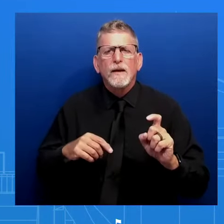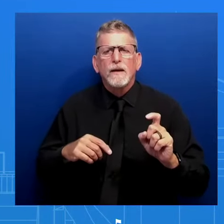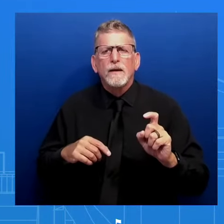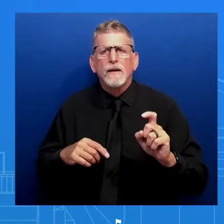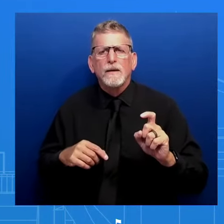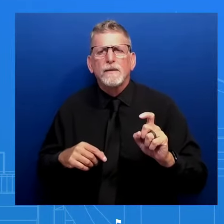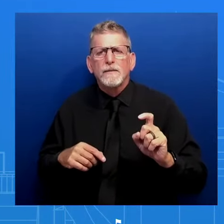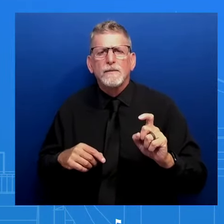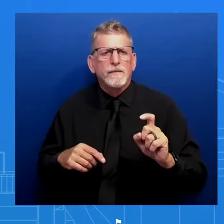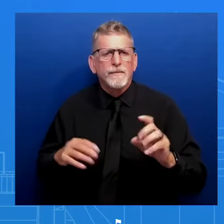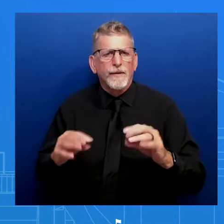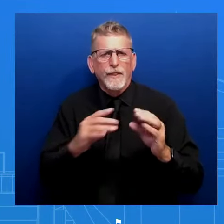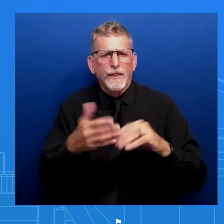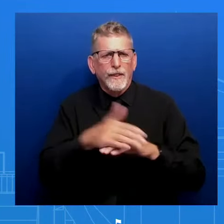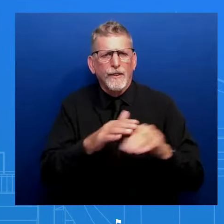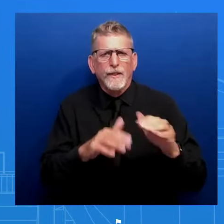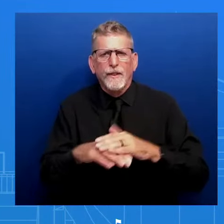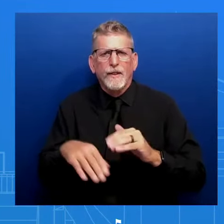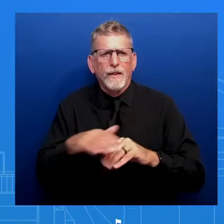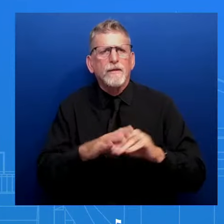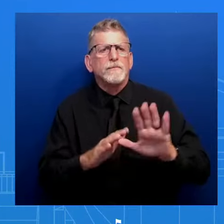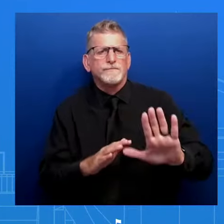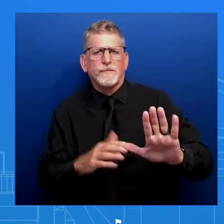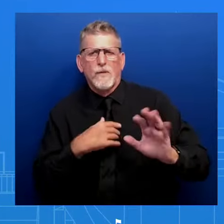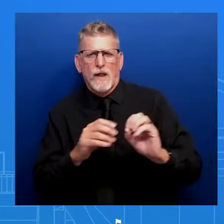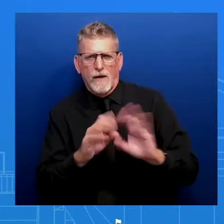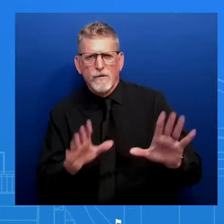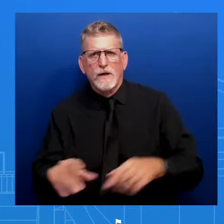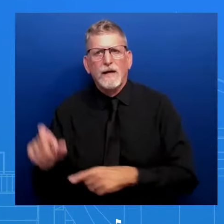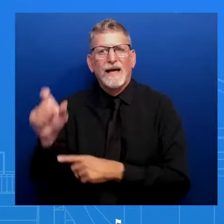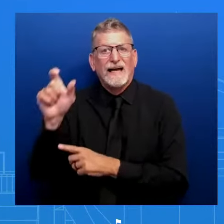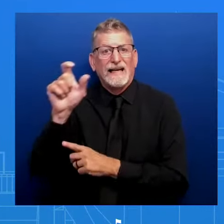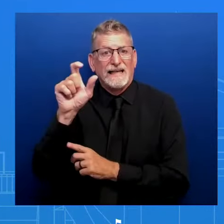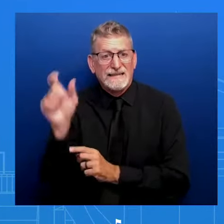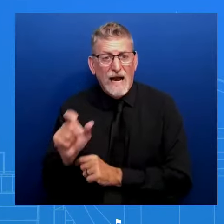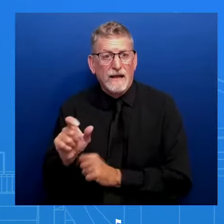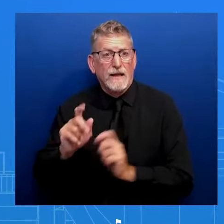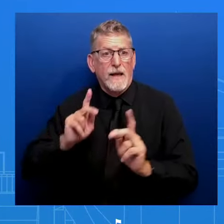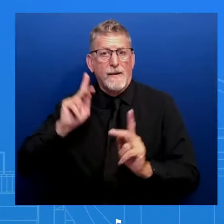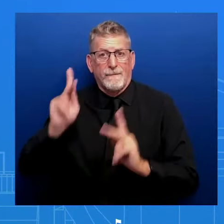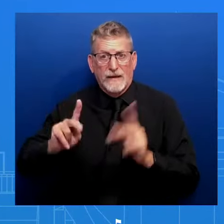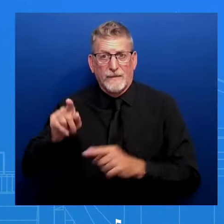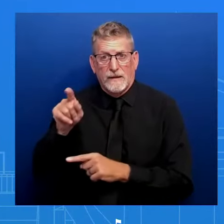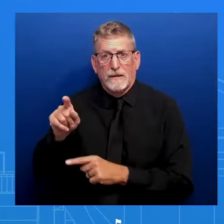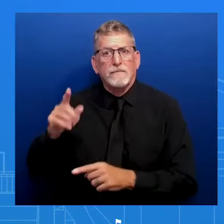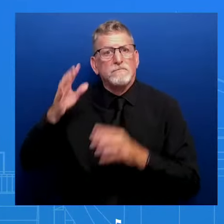It's a democracy, and the President respects that. And he also respects that -- the work that he's been able to do with the Prime Minister,